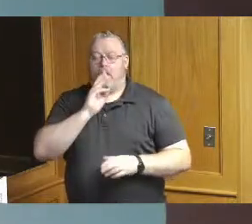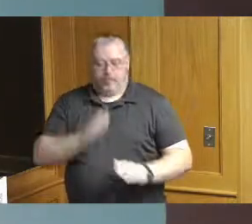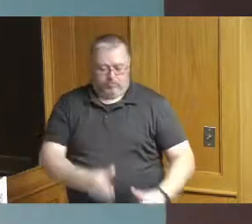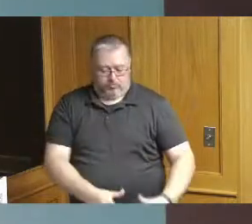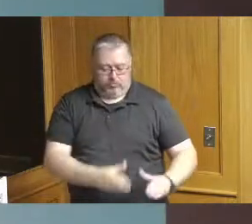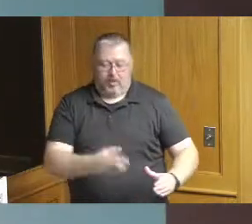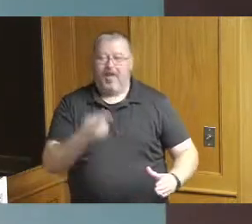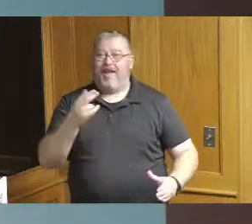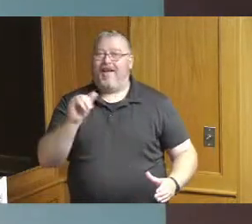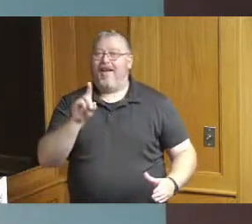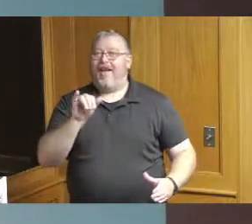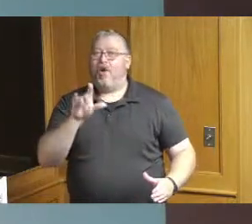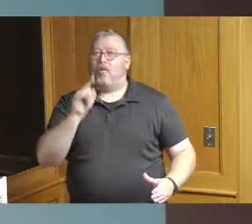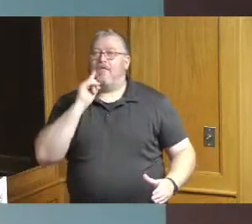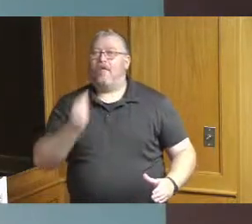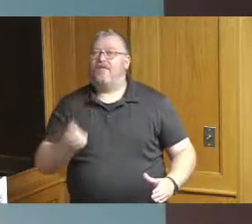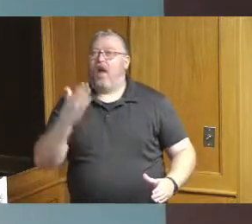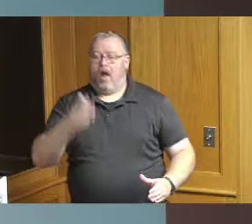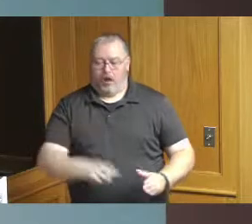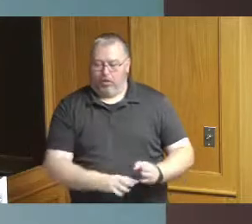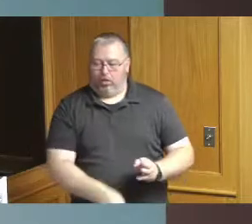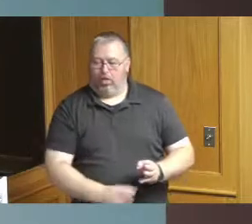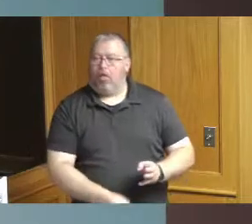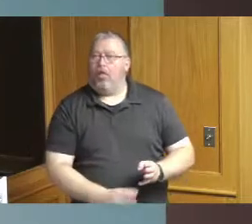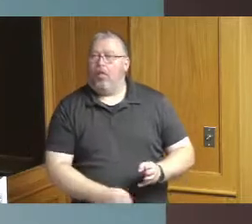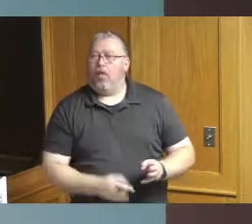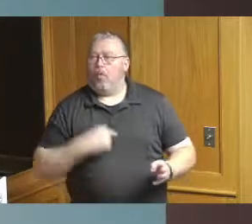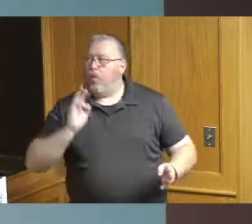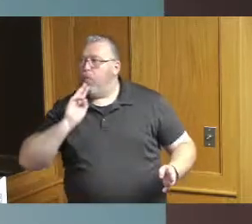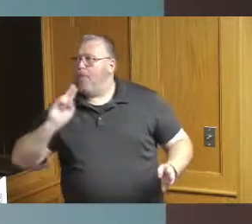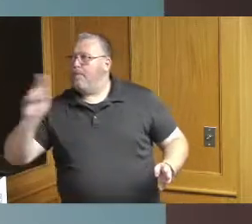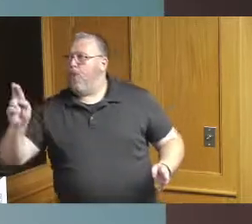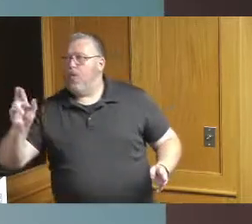automatically to the Hamilton County stormwater district and they send inspectors out to the